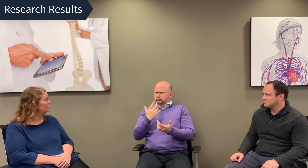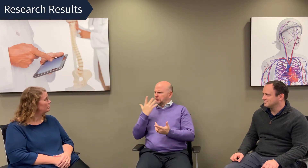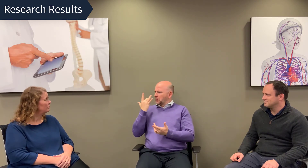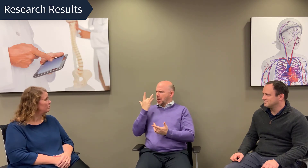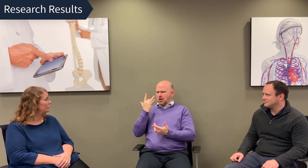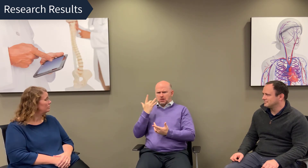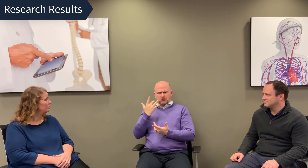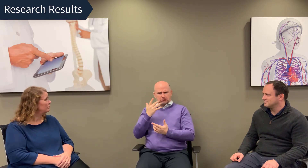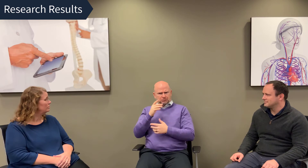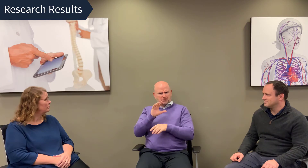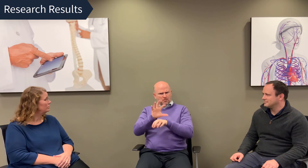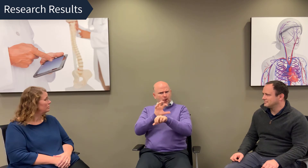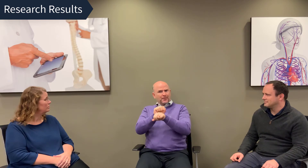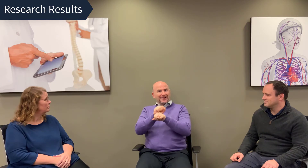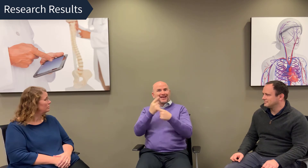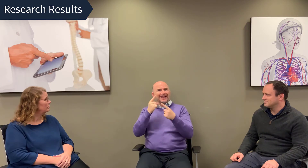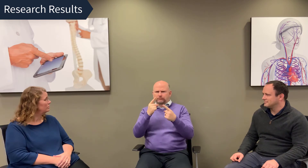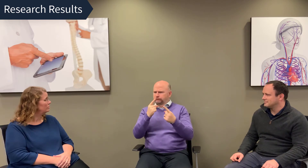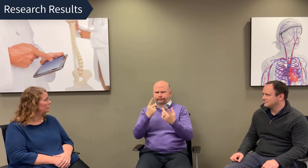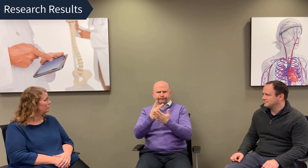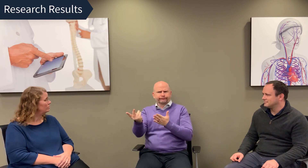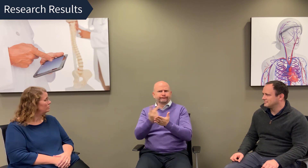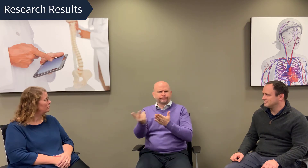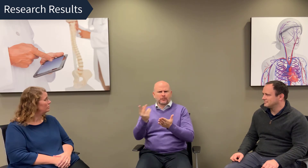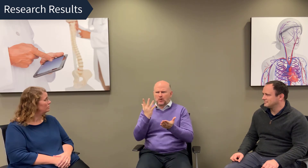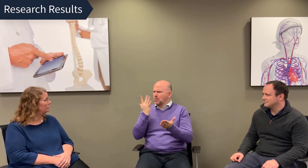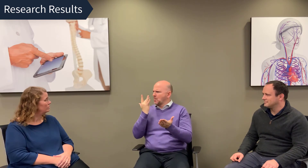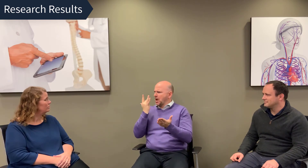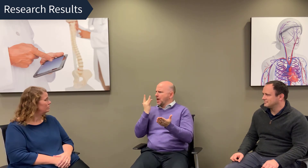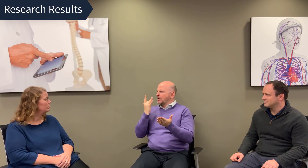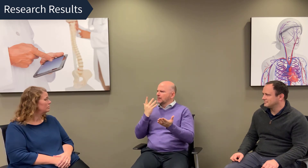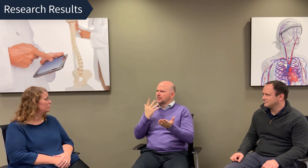Maybe why an appointment was unsuccessful? Can you tell me more?